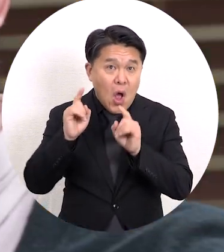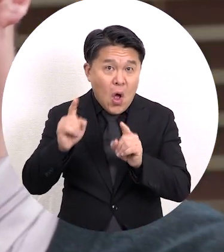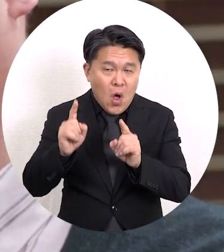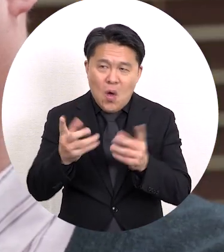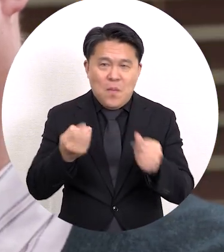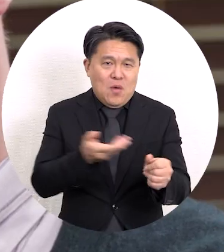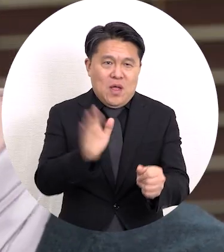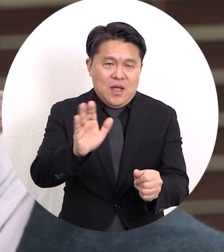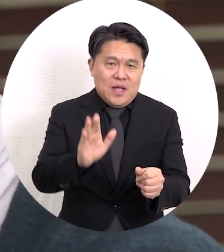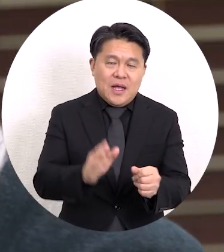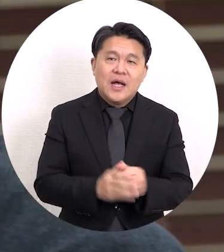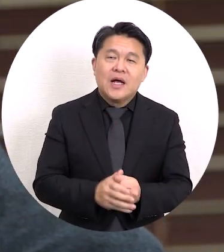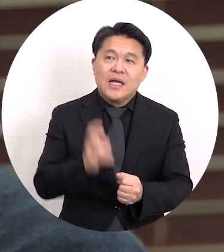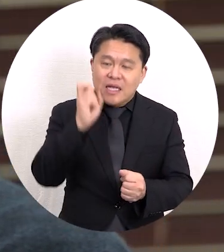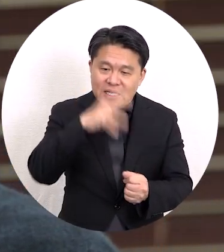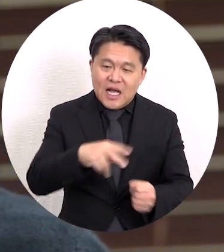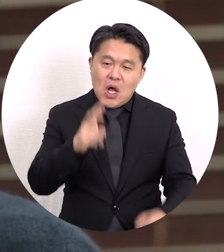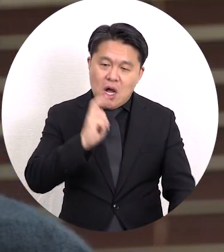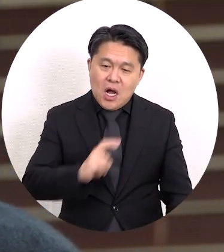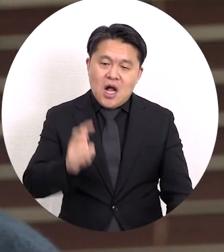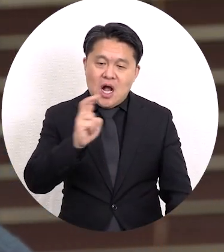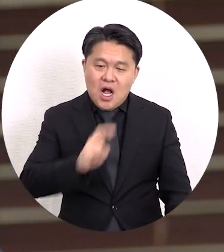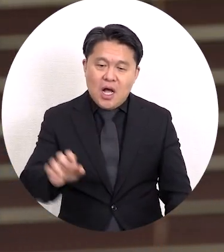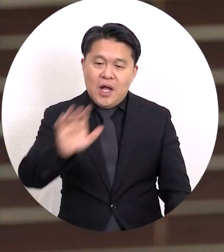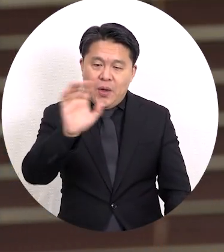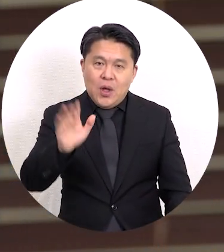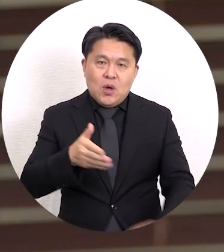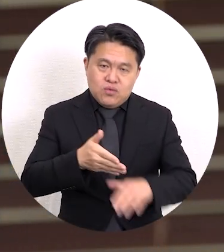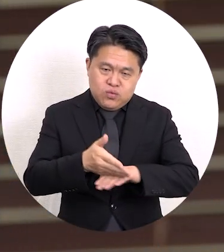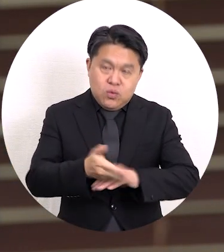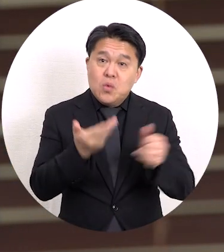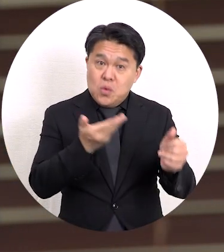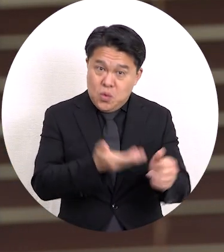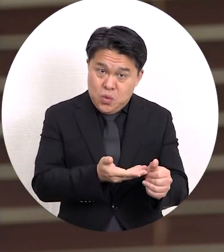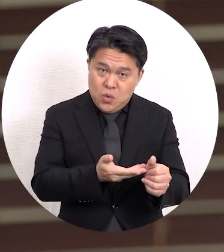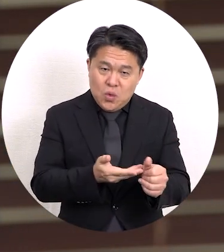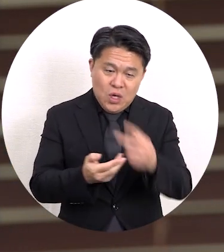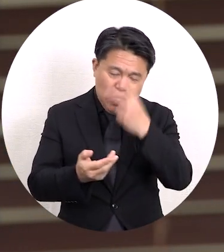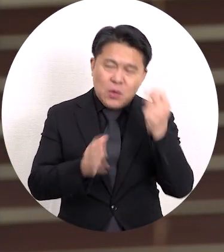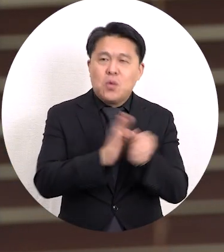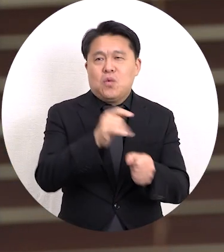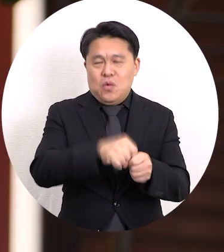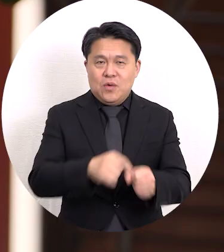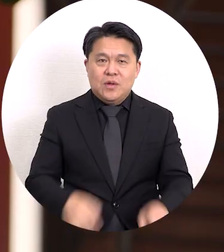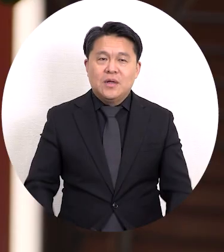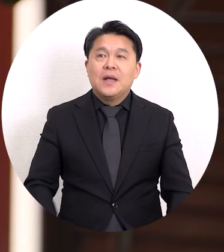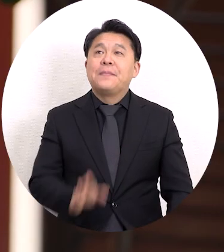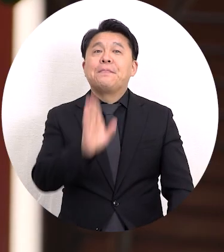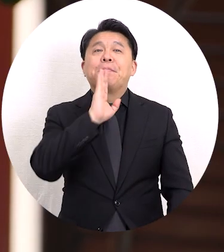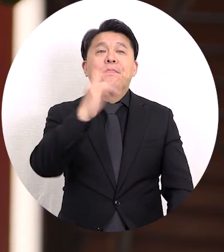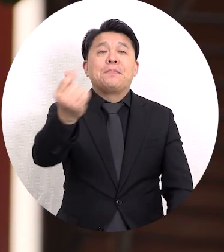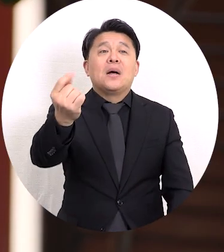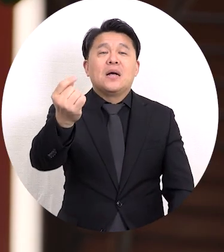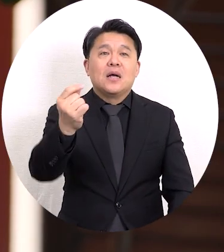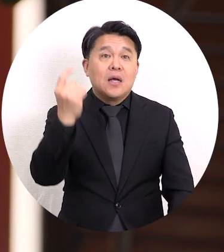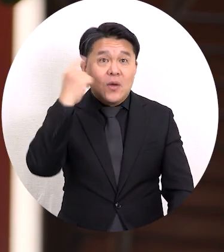and the melody slow and soothing, I think I get it now. If the storyline is too clear,